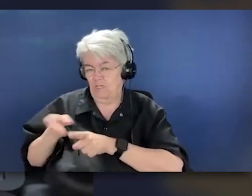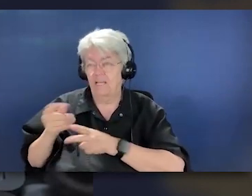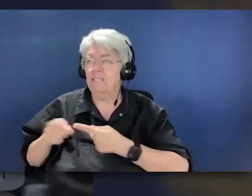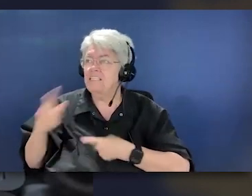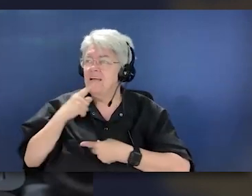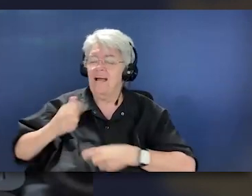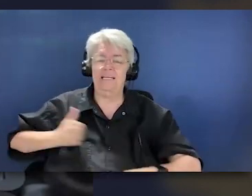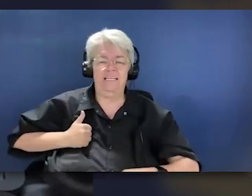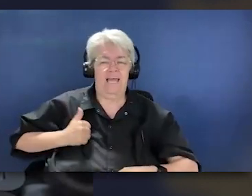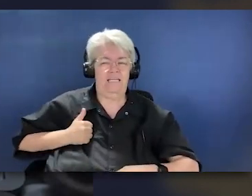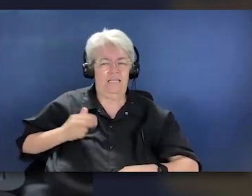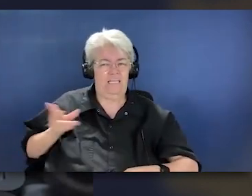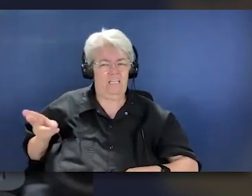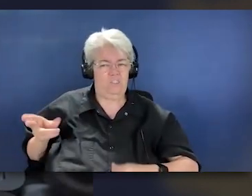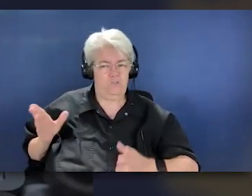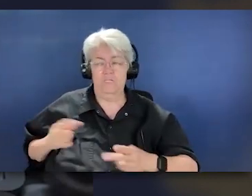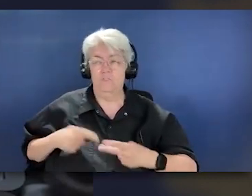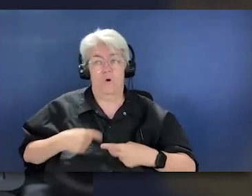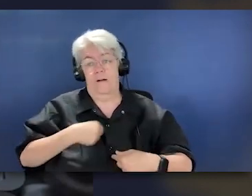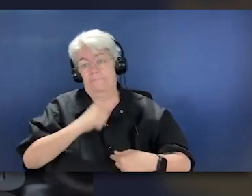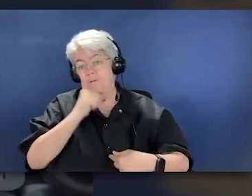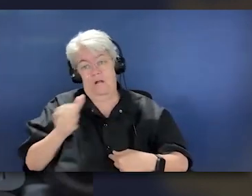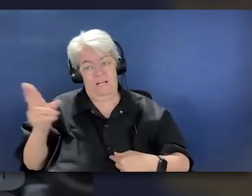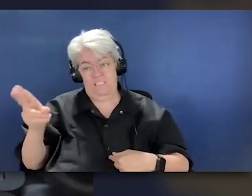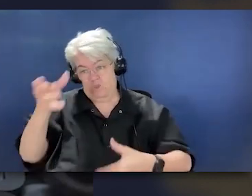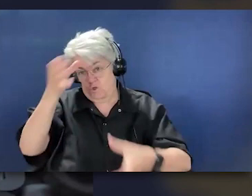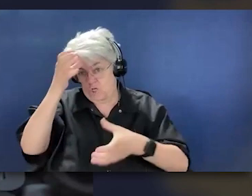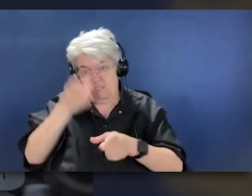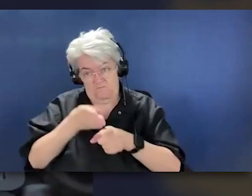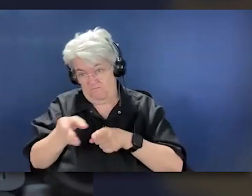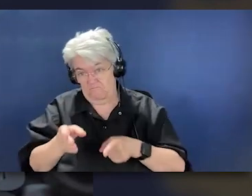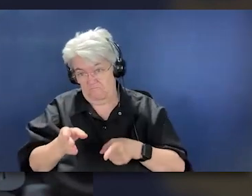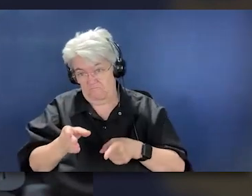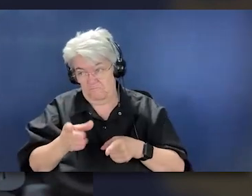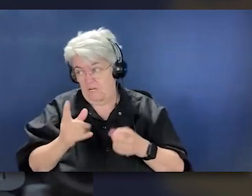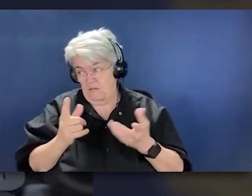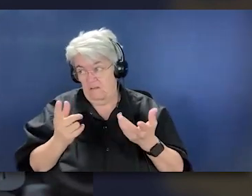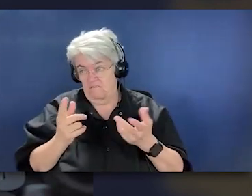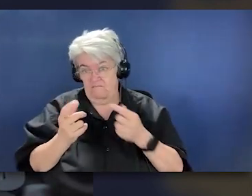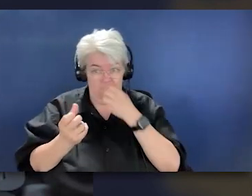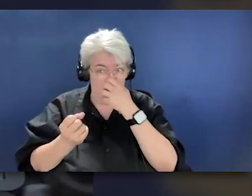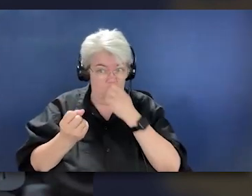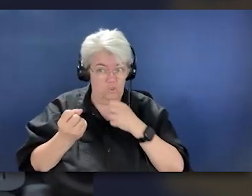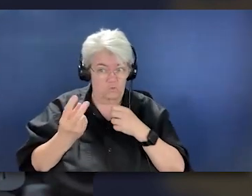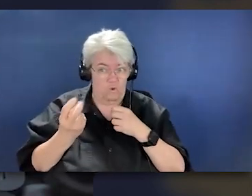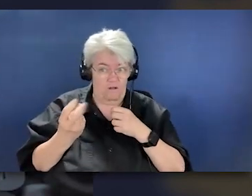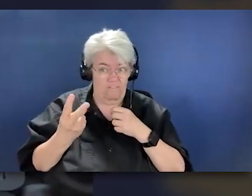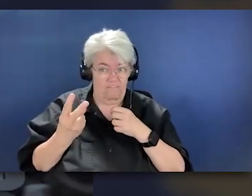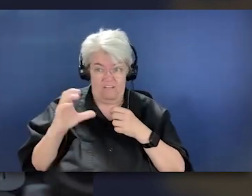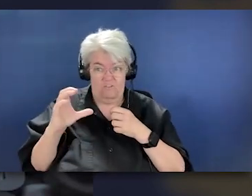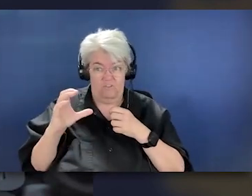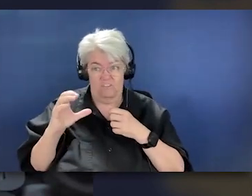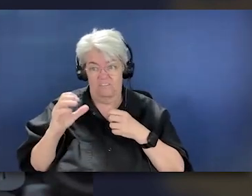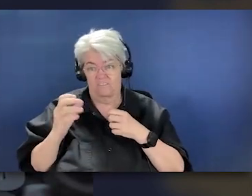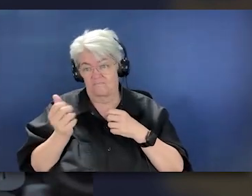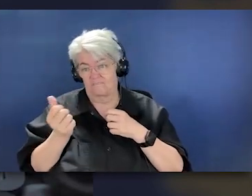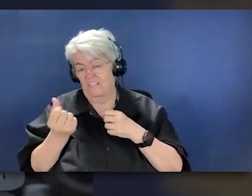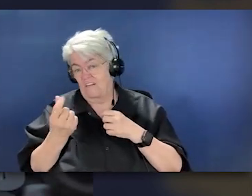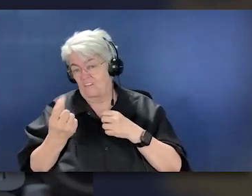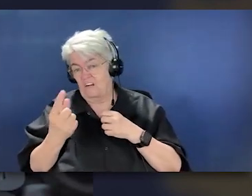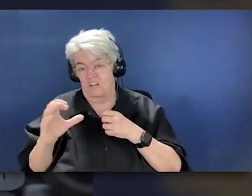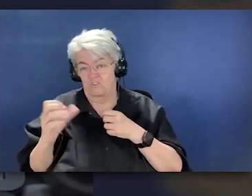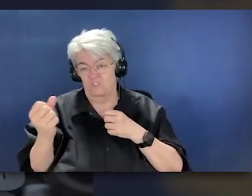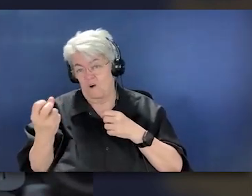history. So I am not a historian of, I think, 12th-13th century English history, but there was